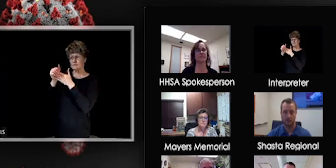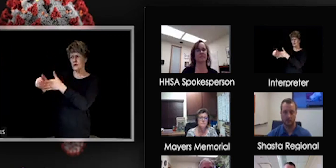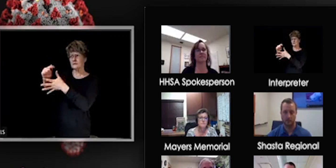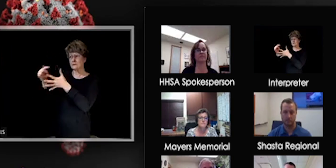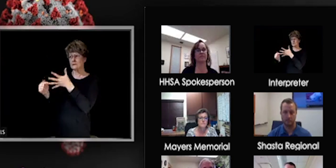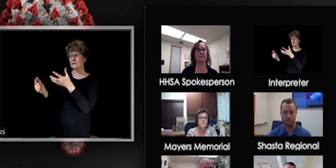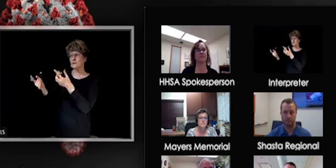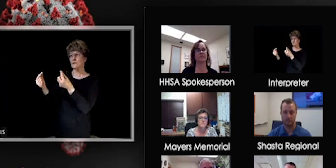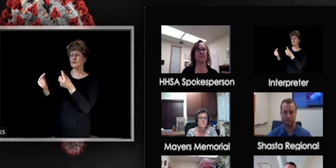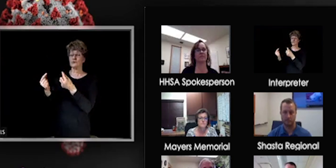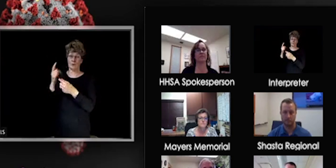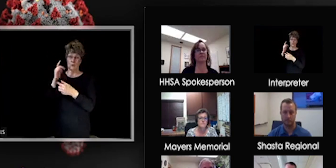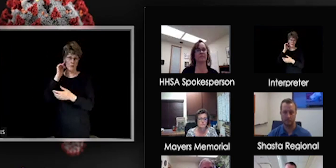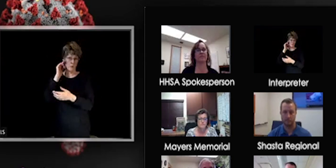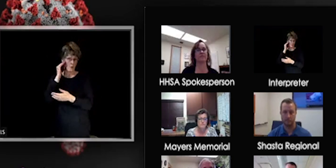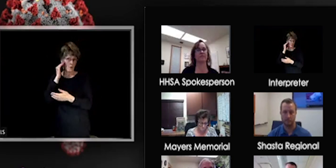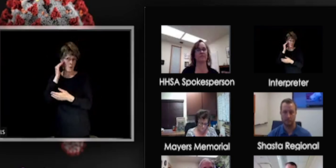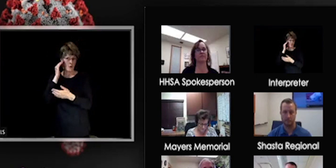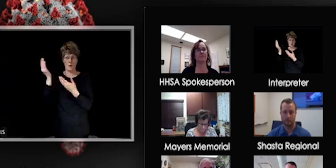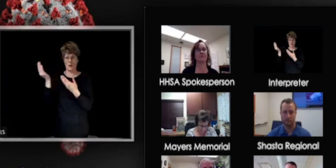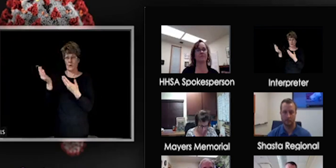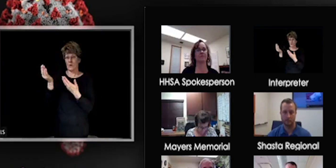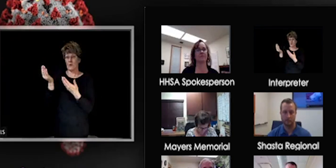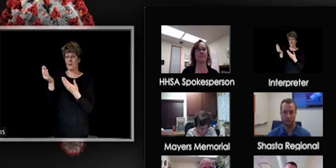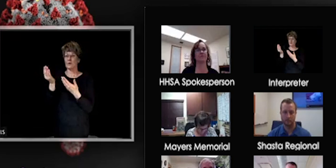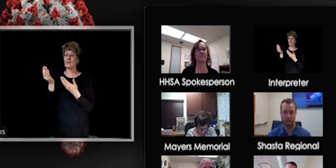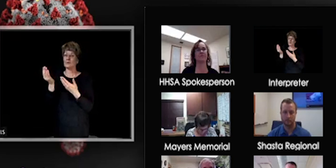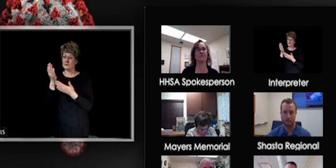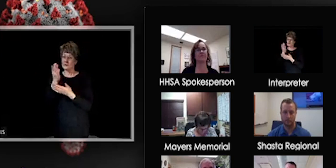when we’re looking at summer camps that might be looking at some of the younger kids,